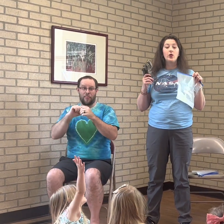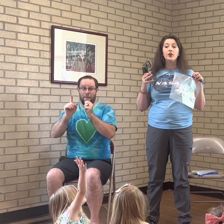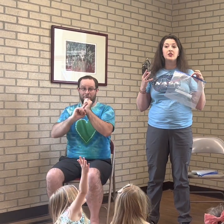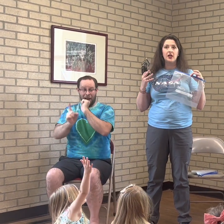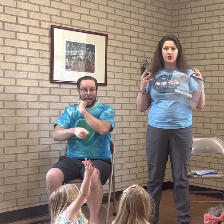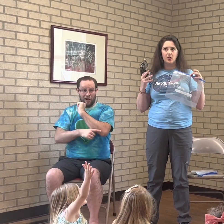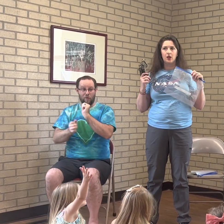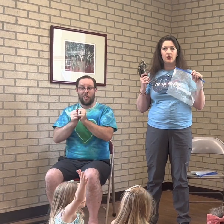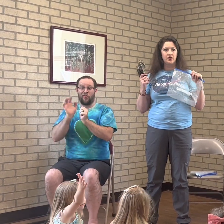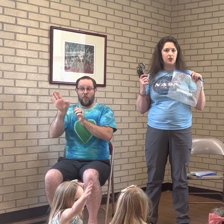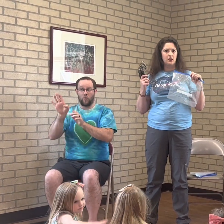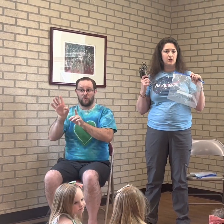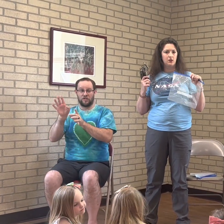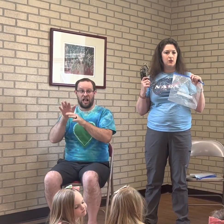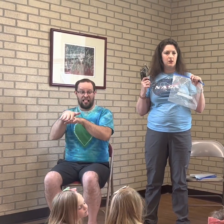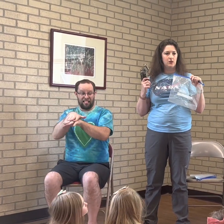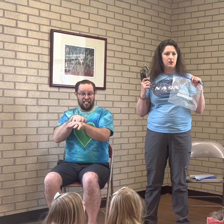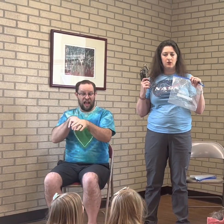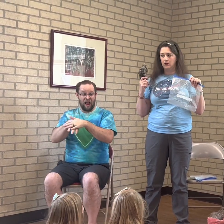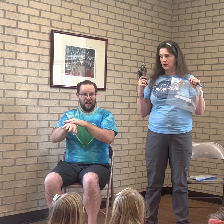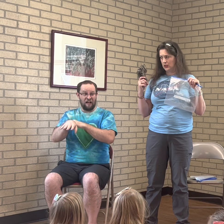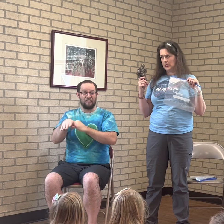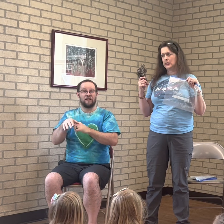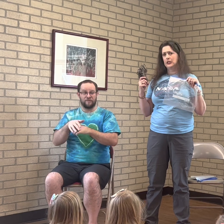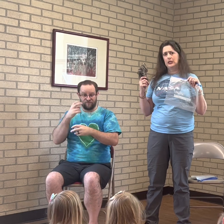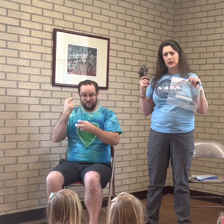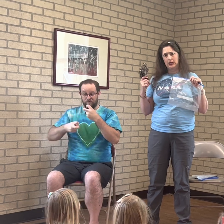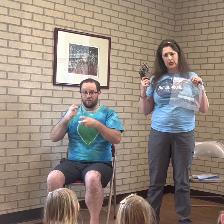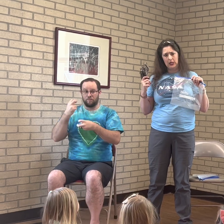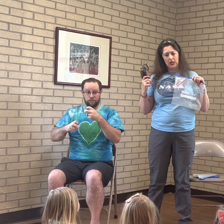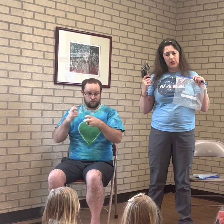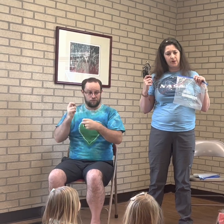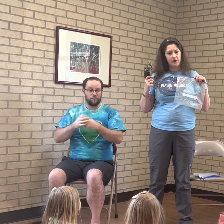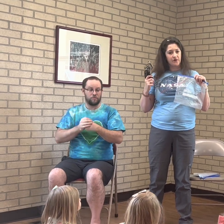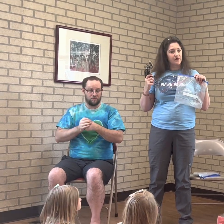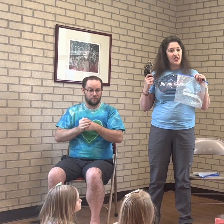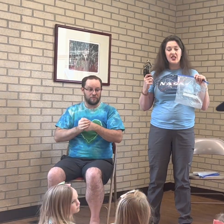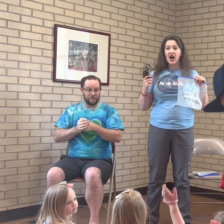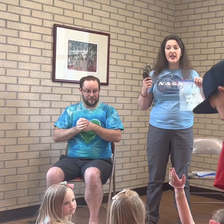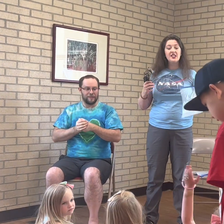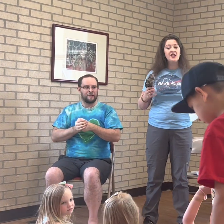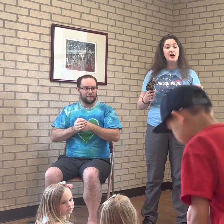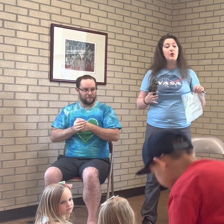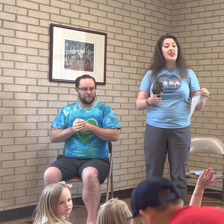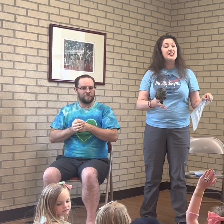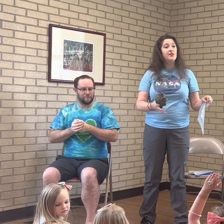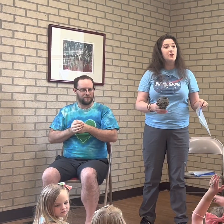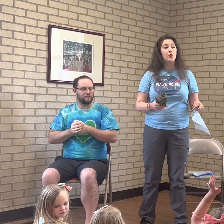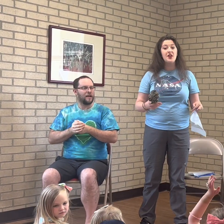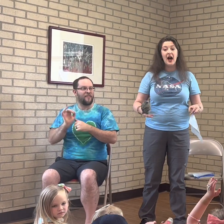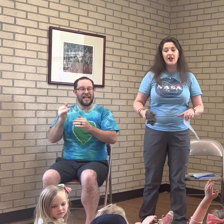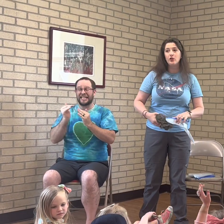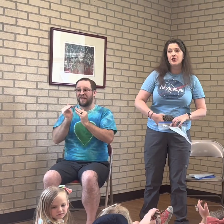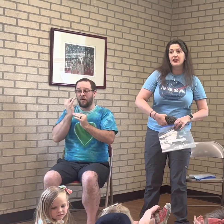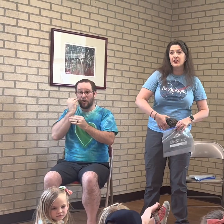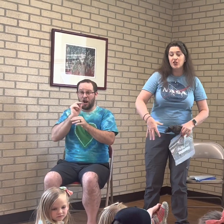with those astronaut gloves on? Audience: Very hard. Not easy. Dr. Shannon: Not easy! And that's even if we're not using the